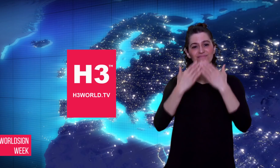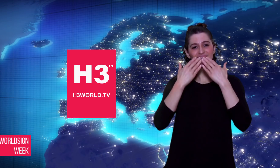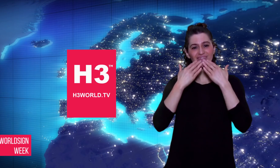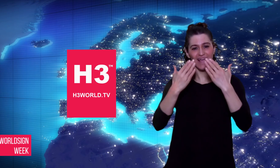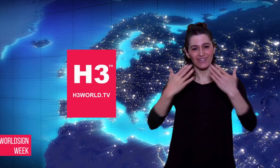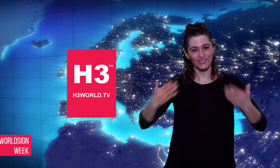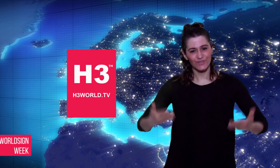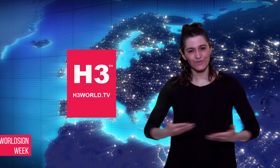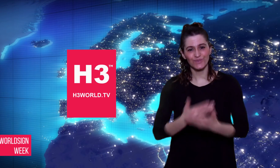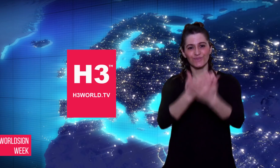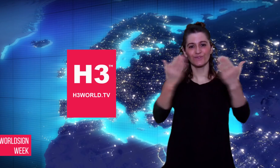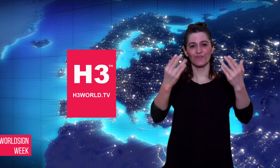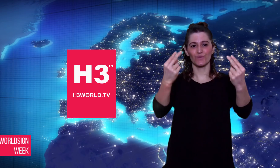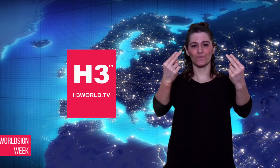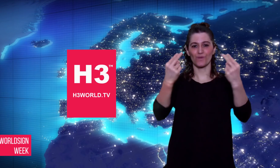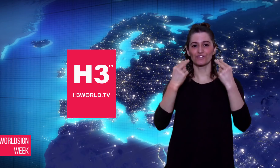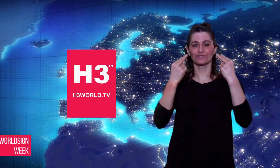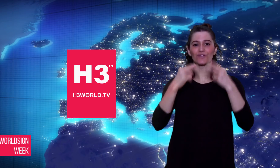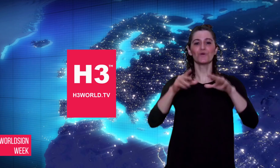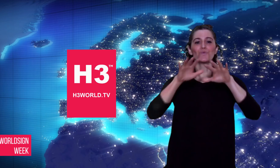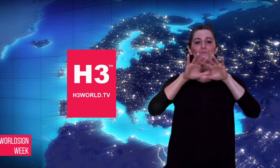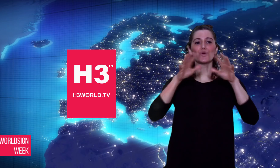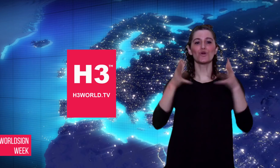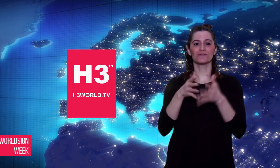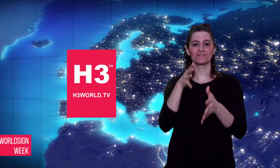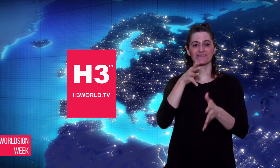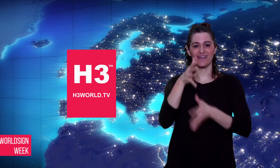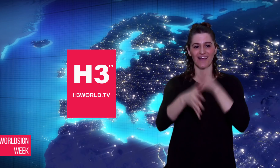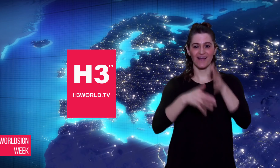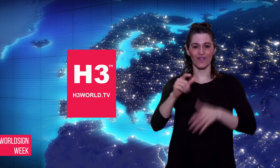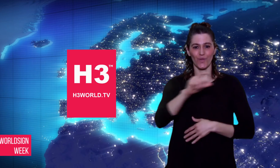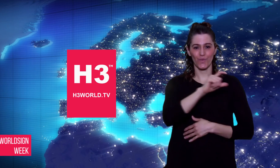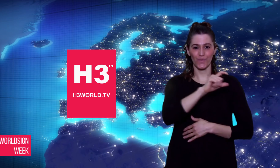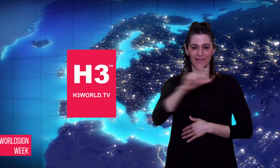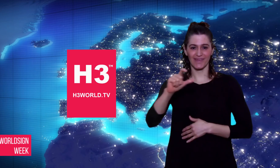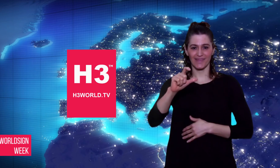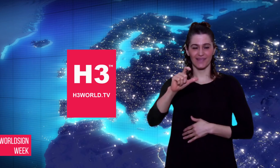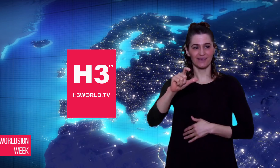Thank you for watching WorldSign Week,